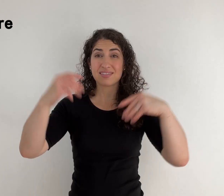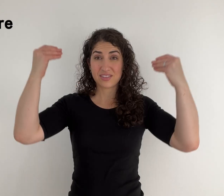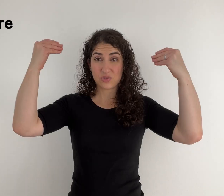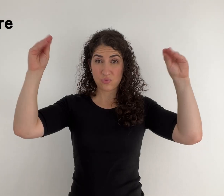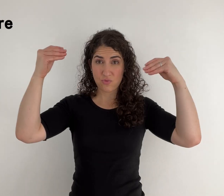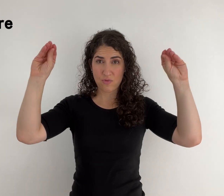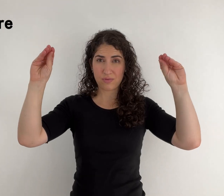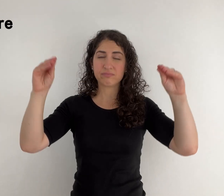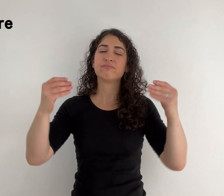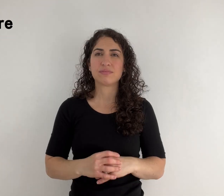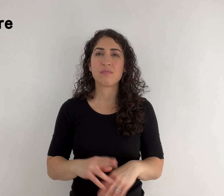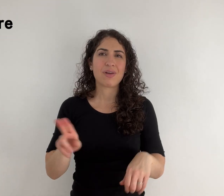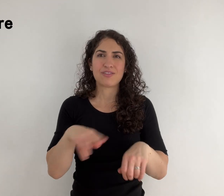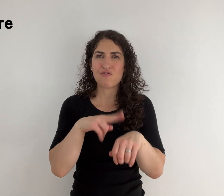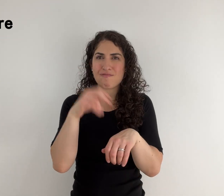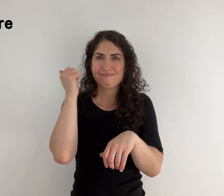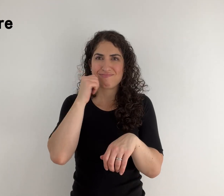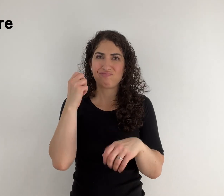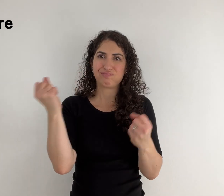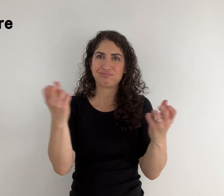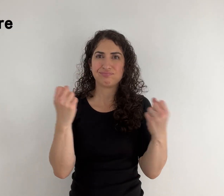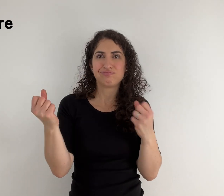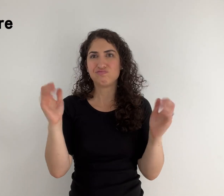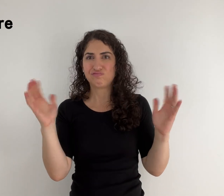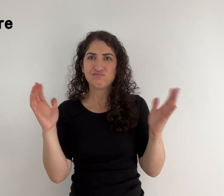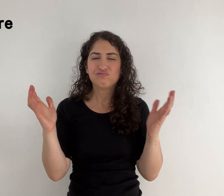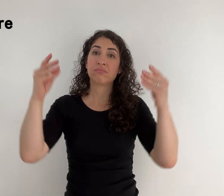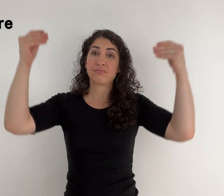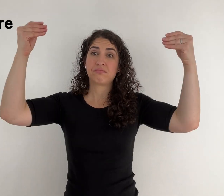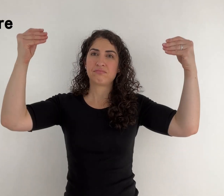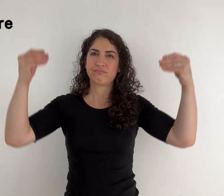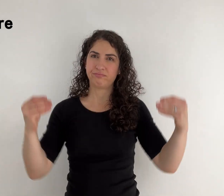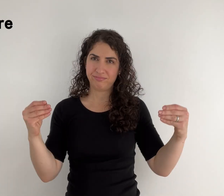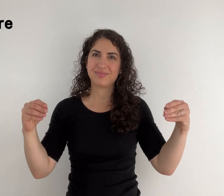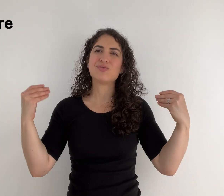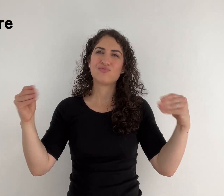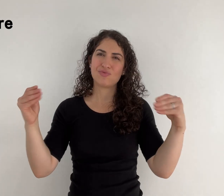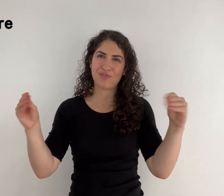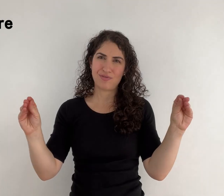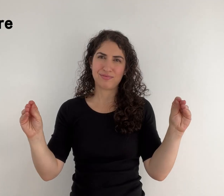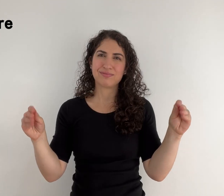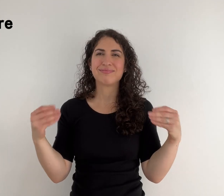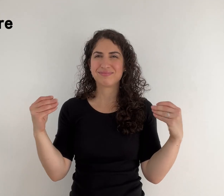And the sign STORE in normal everyday signing it tends to be much lower: STORE.